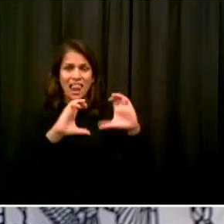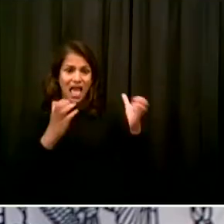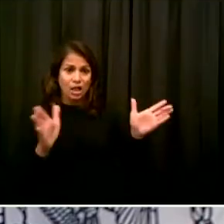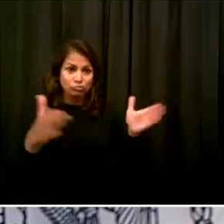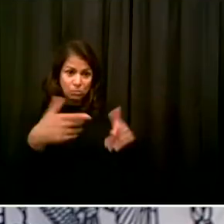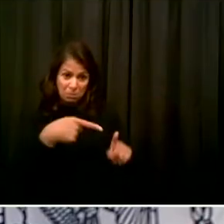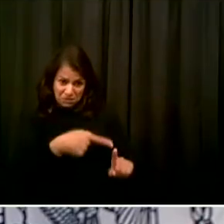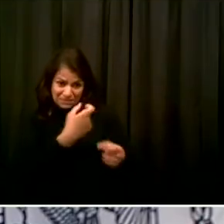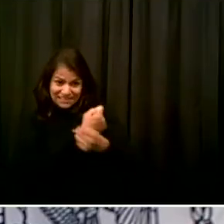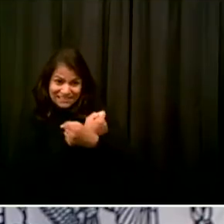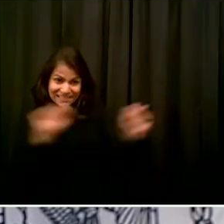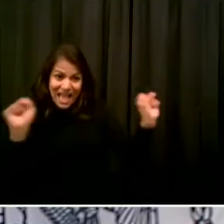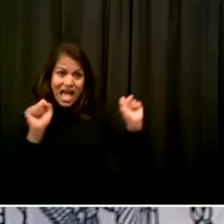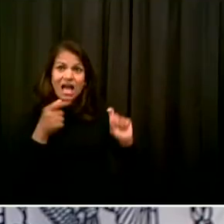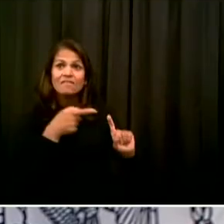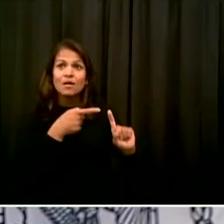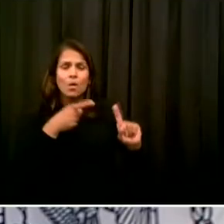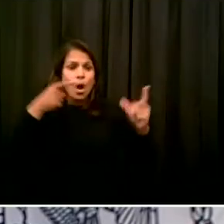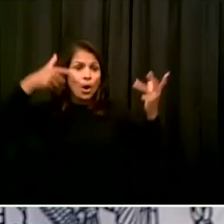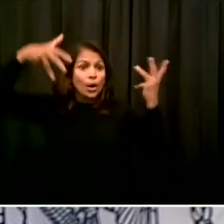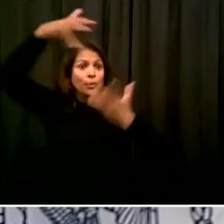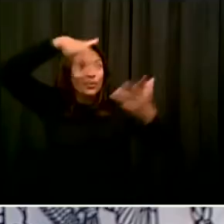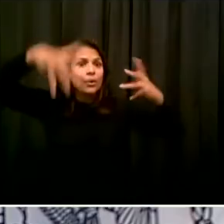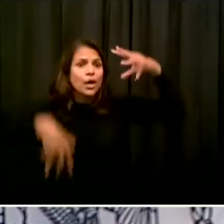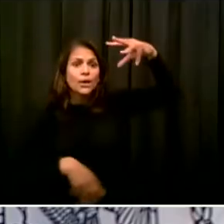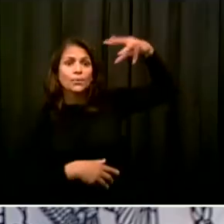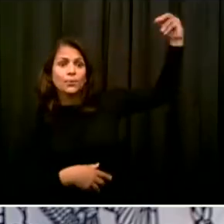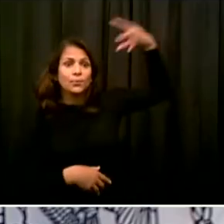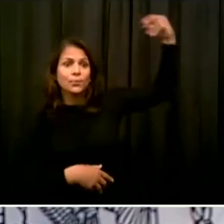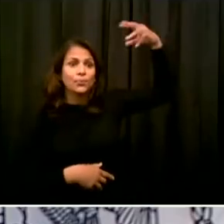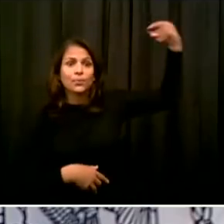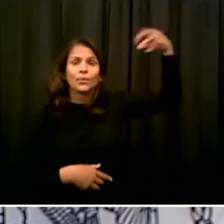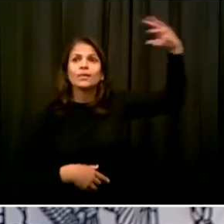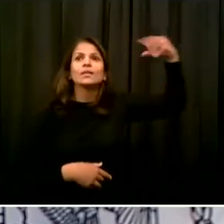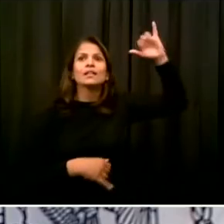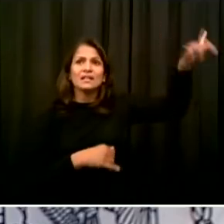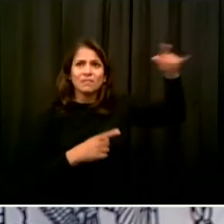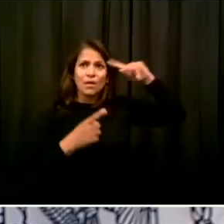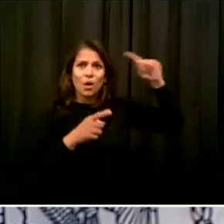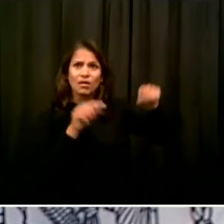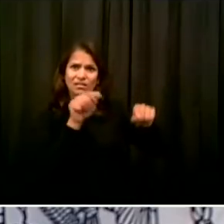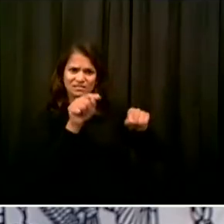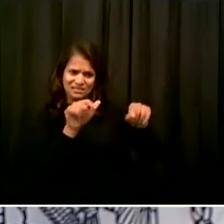A CLASSROOM OR SCHOOL